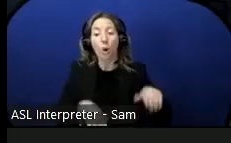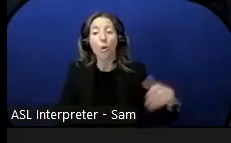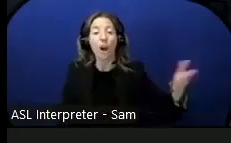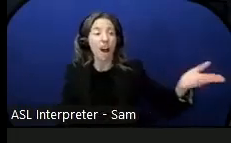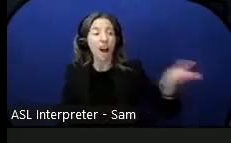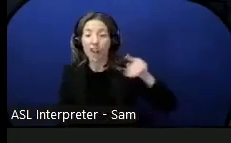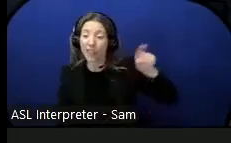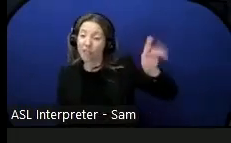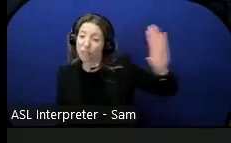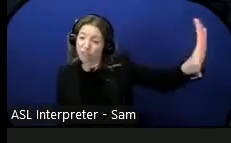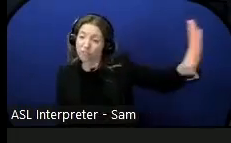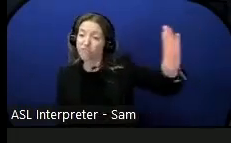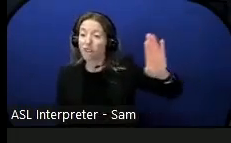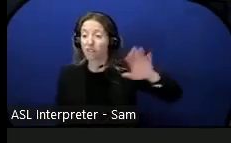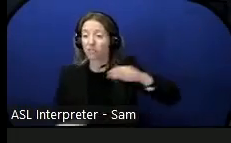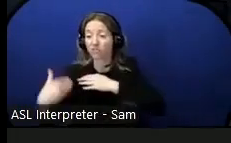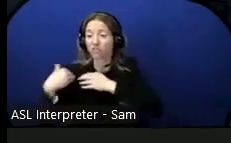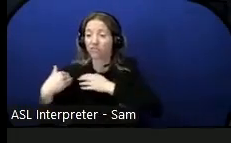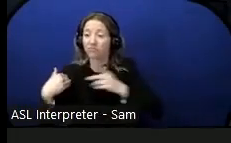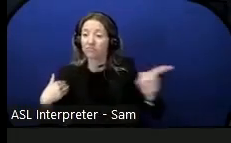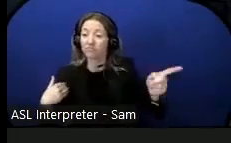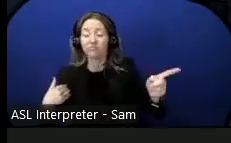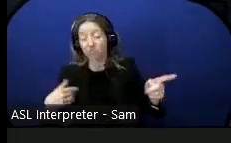If you're paying for it you're in charge of it.